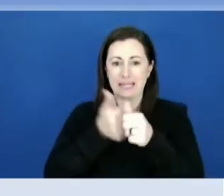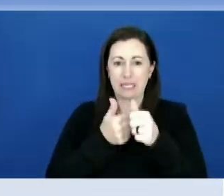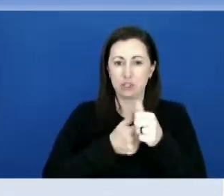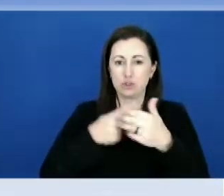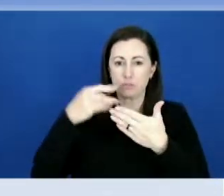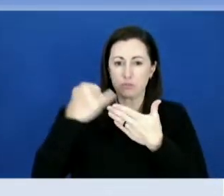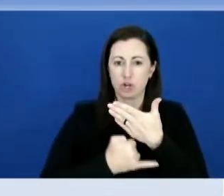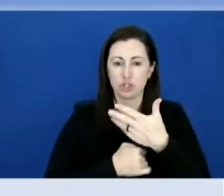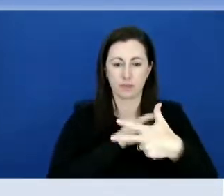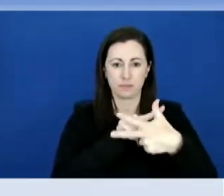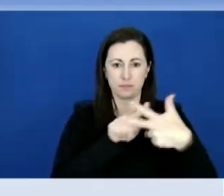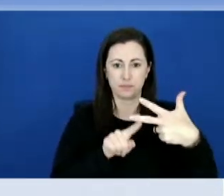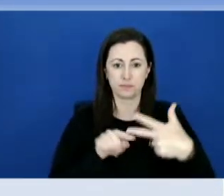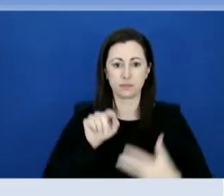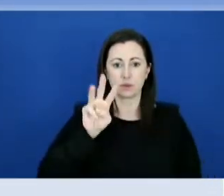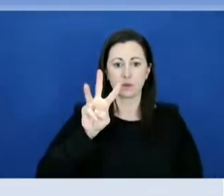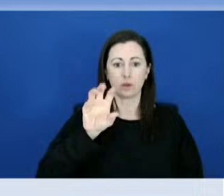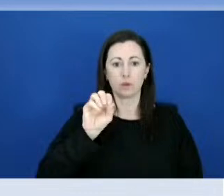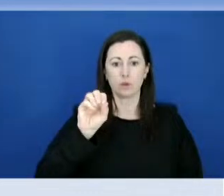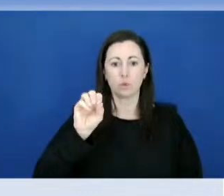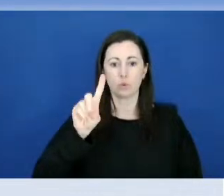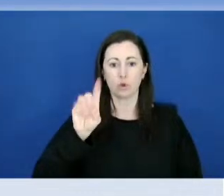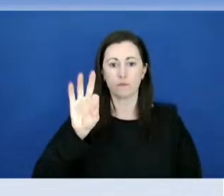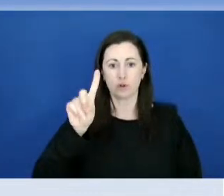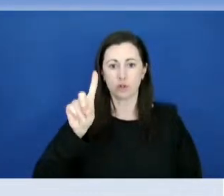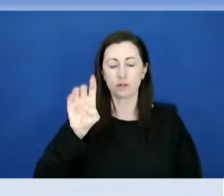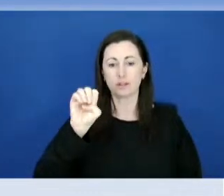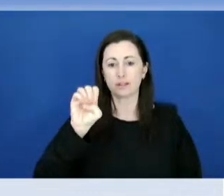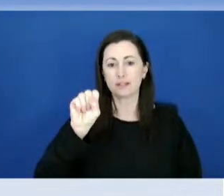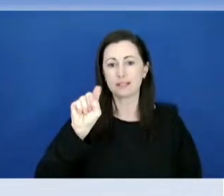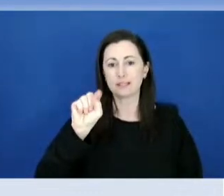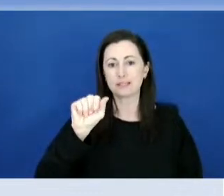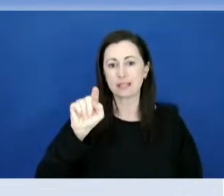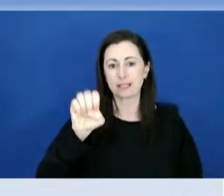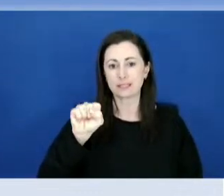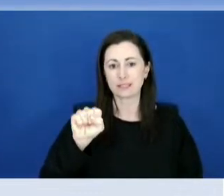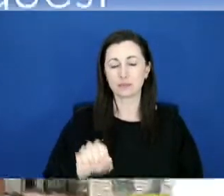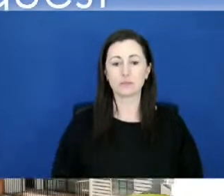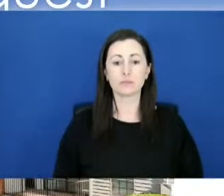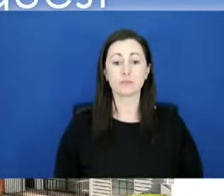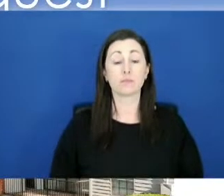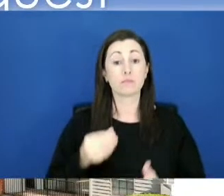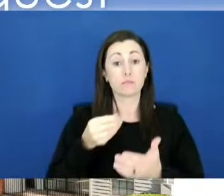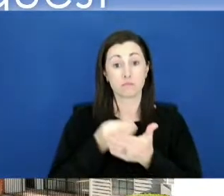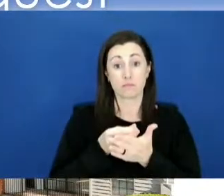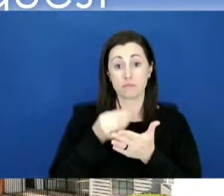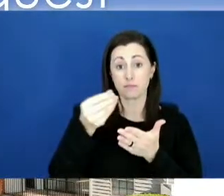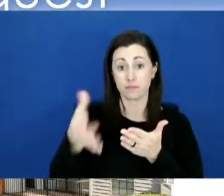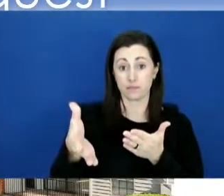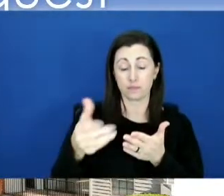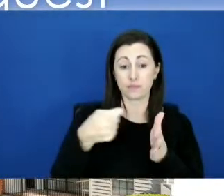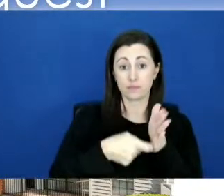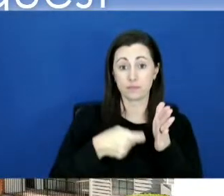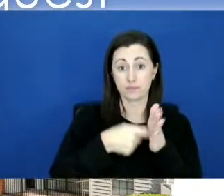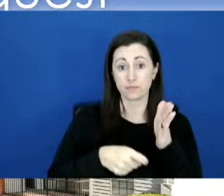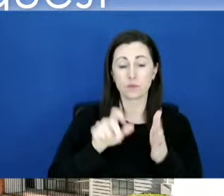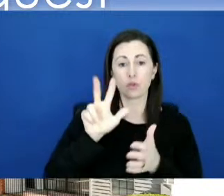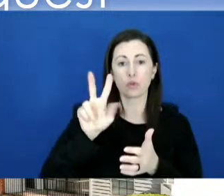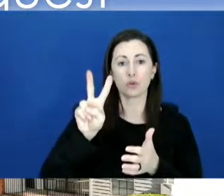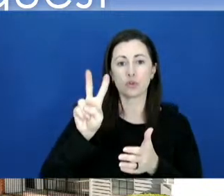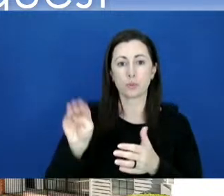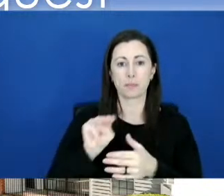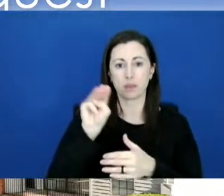EACH PROJECT.